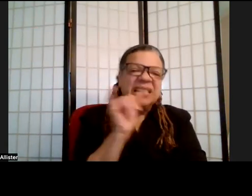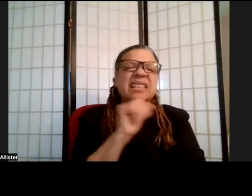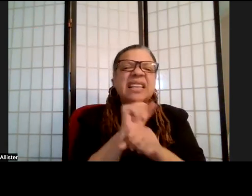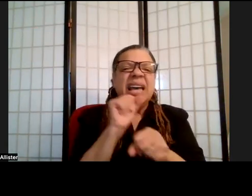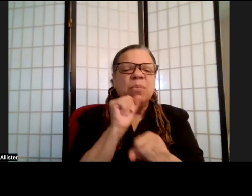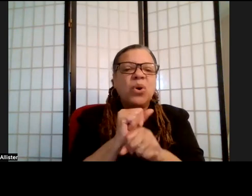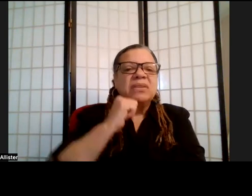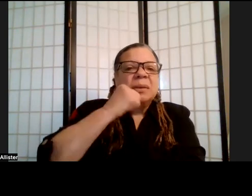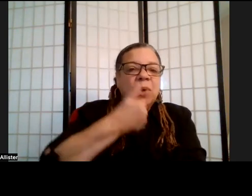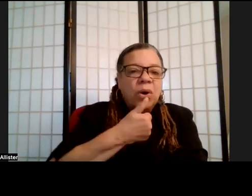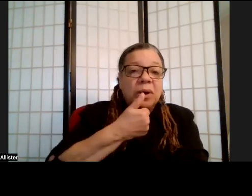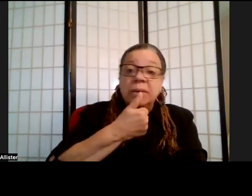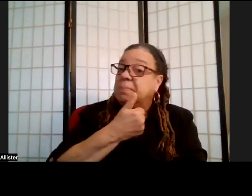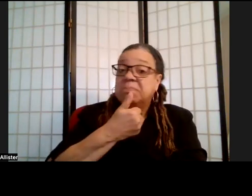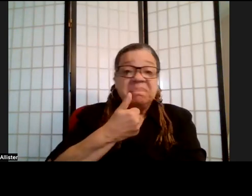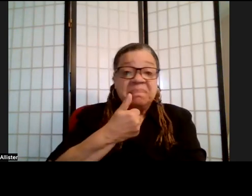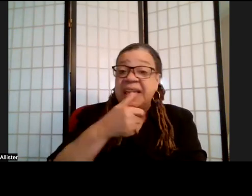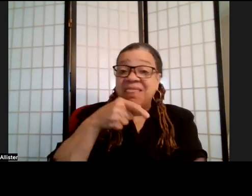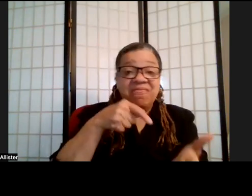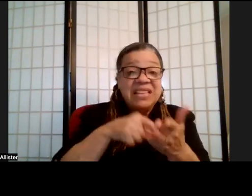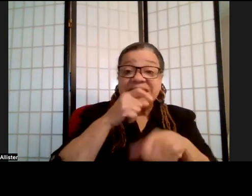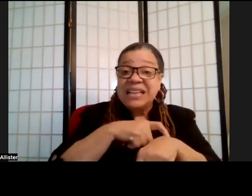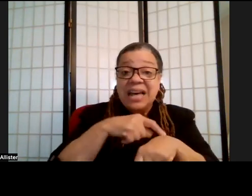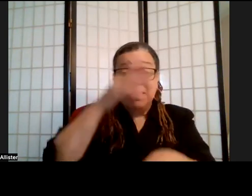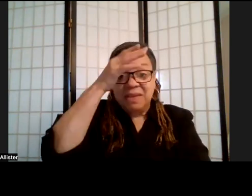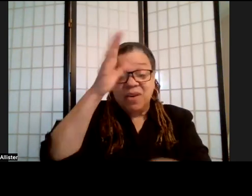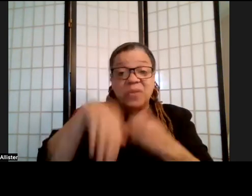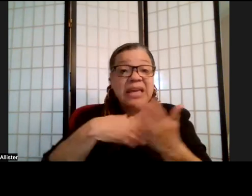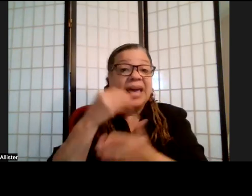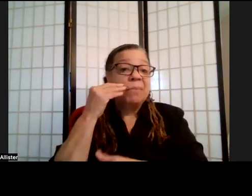Except *this* time, Sadiq's father came home, had dinner, and never woke up.